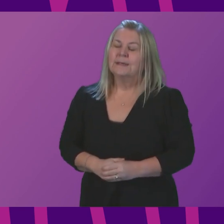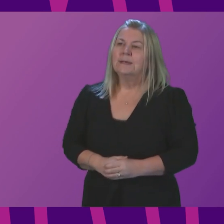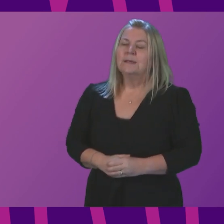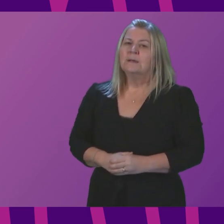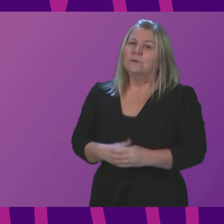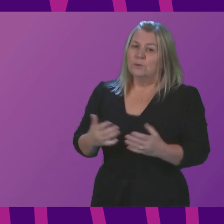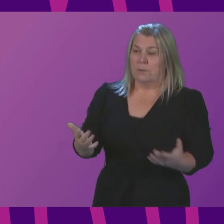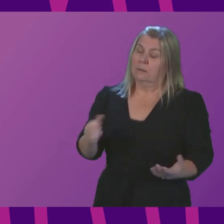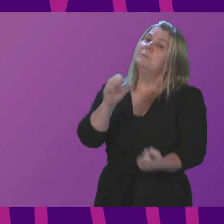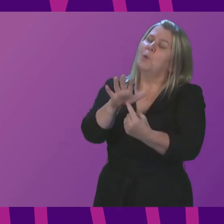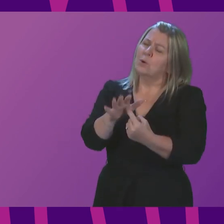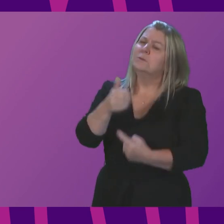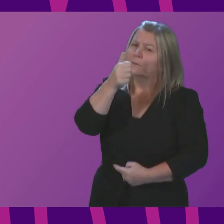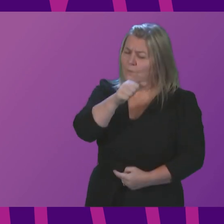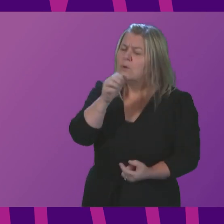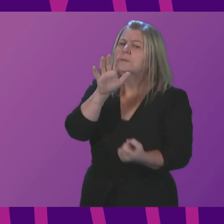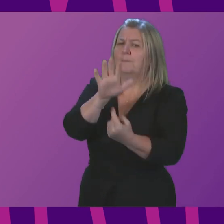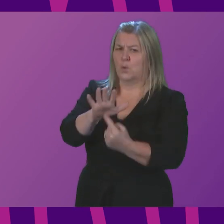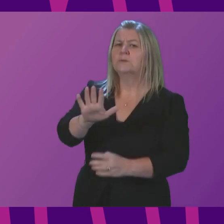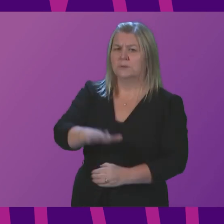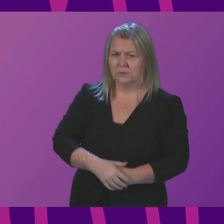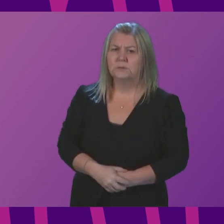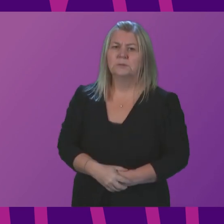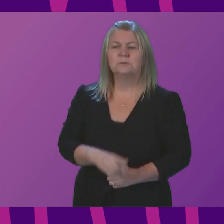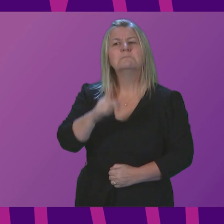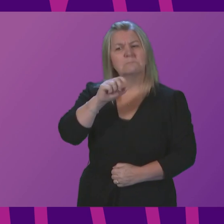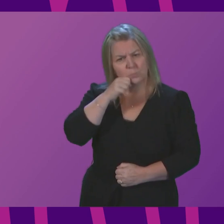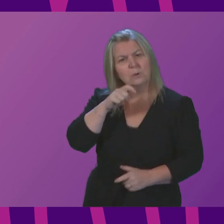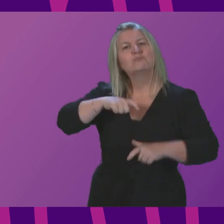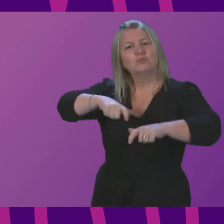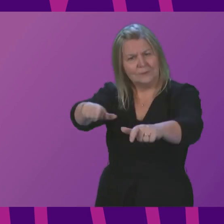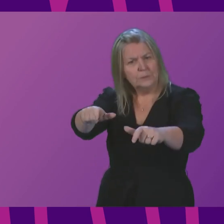those are important measures that we need to continue to take or to keep our minds open